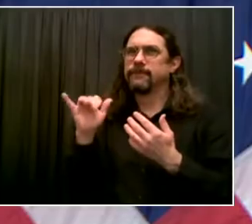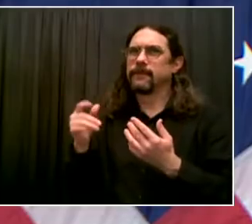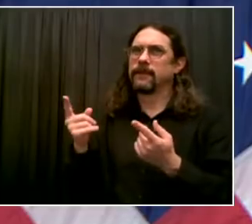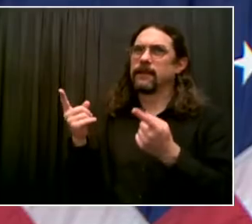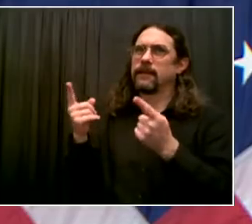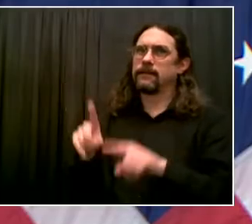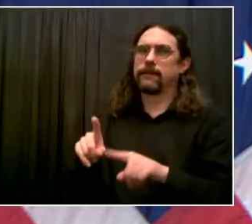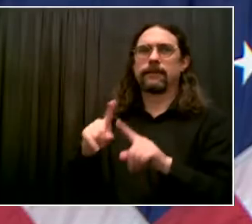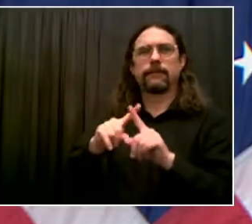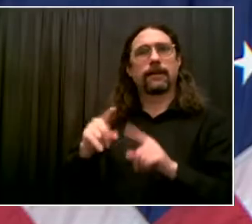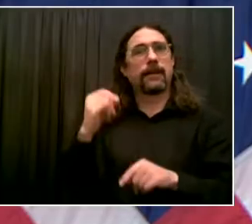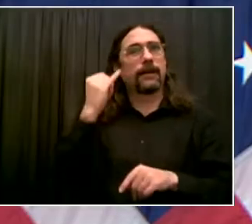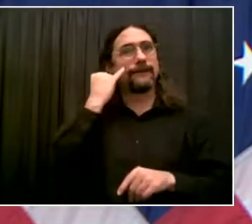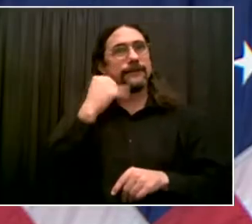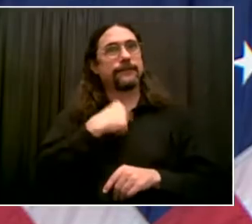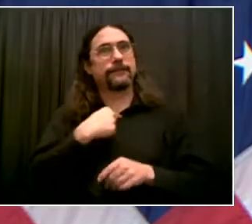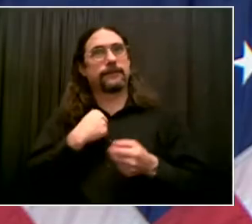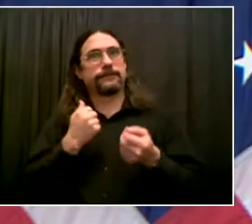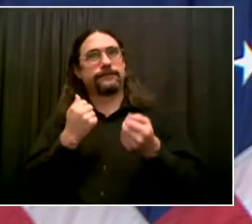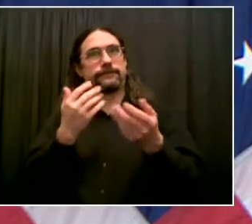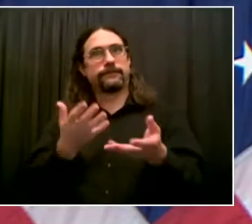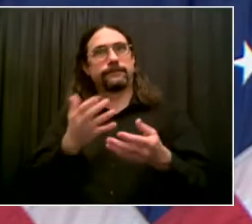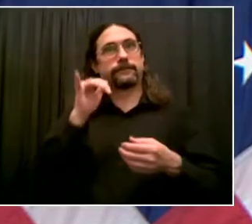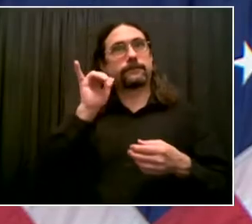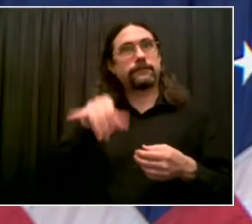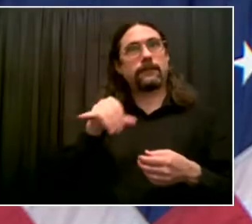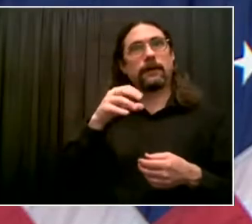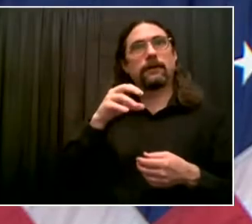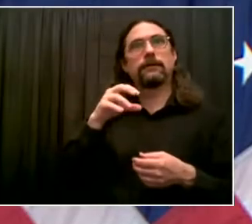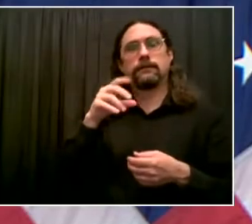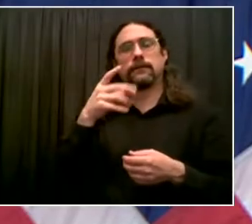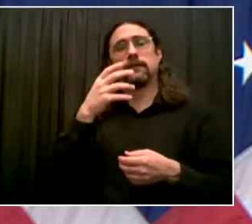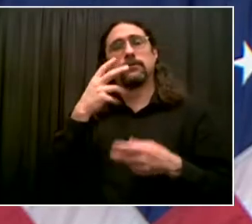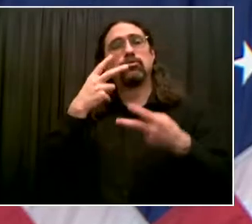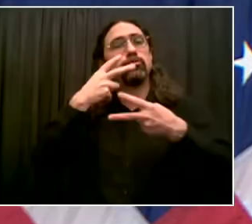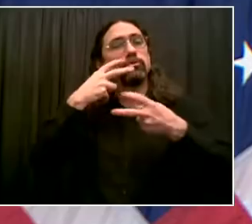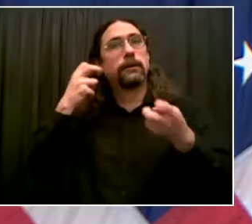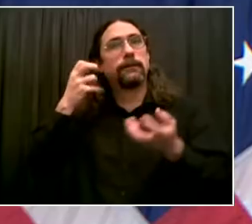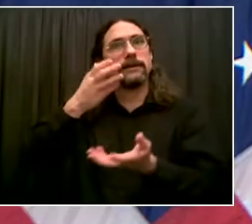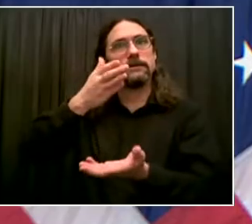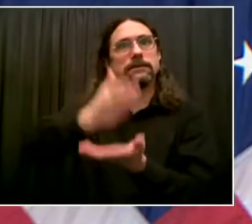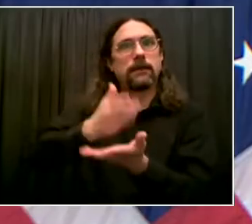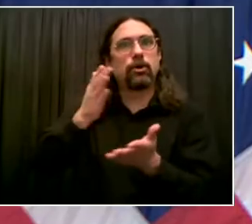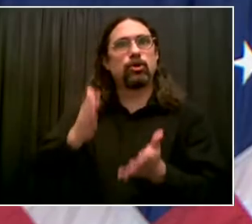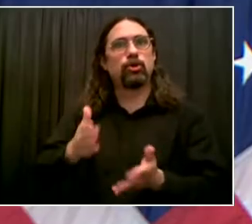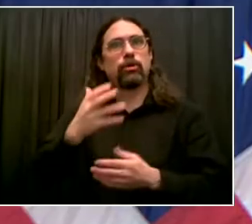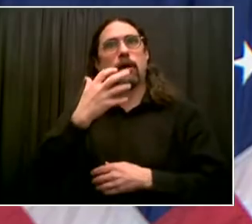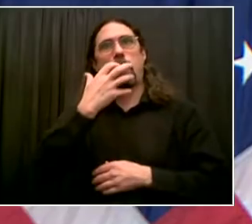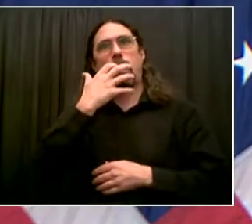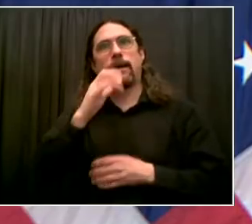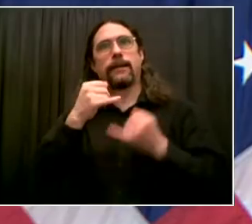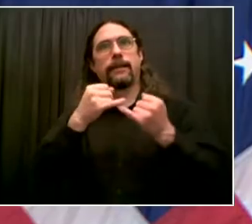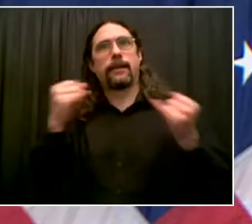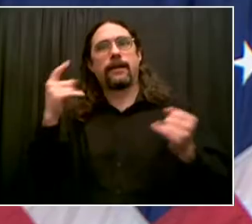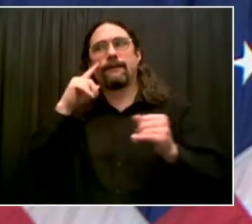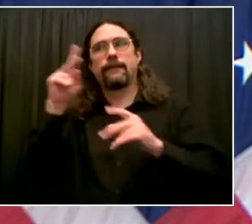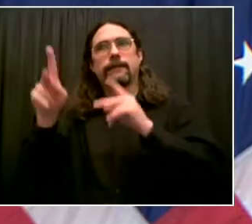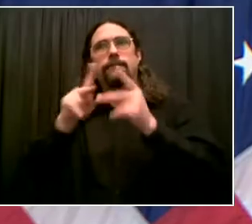THOSE INDIVIDUALS AND APEPRDHEN THEM WAS DUETO RICME STOPPERS